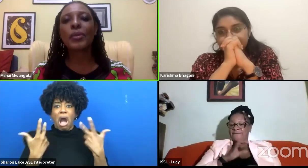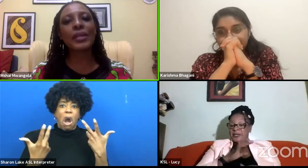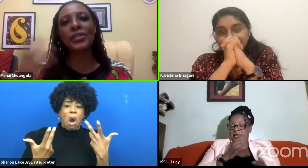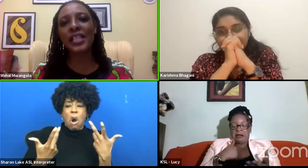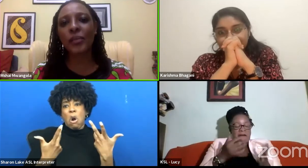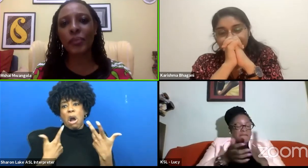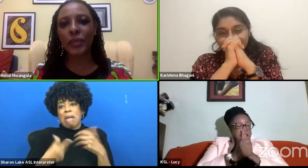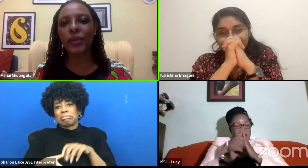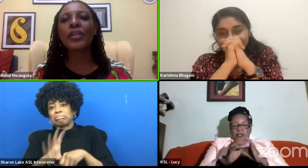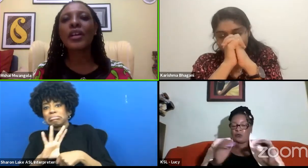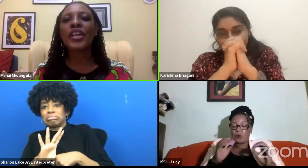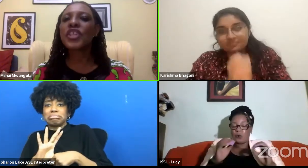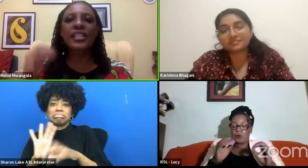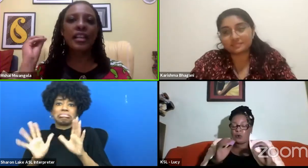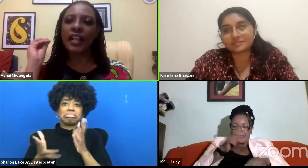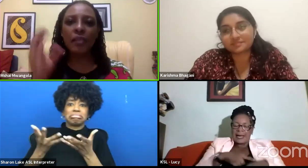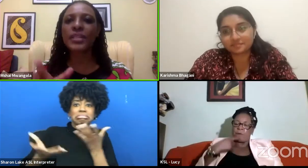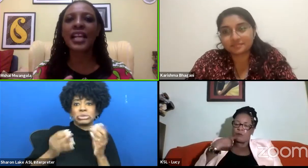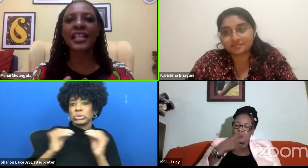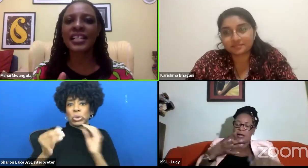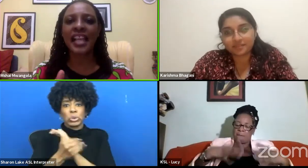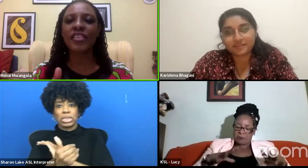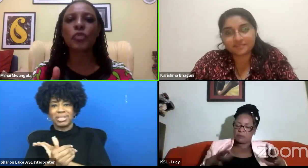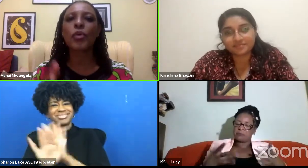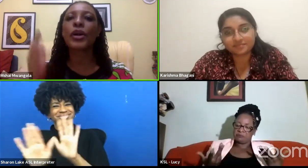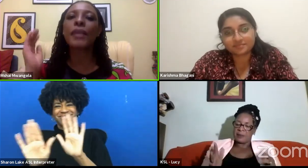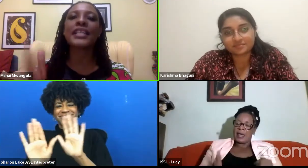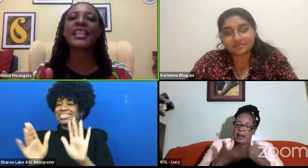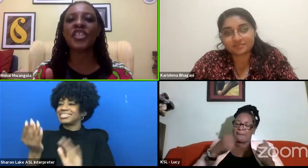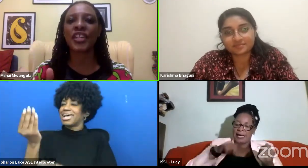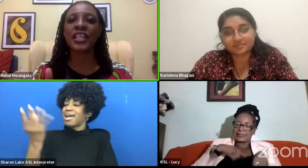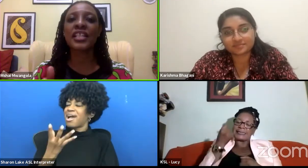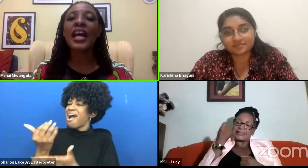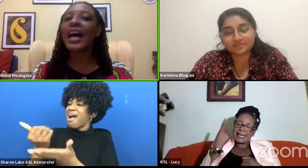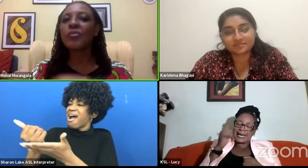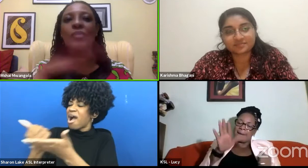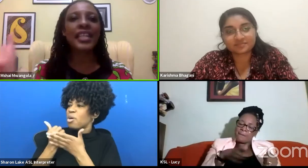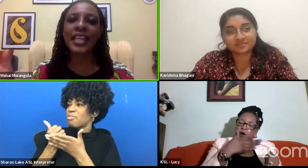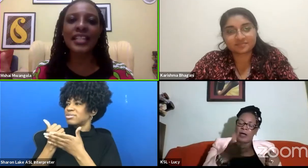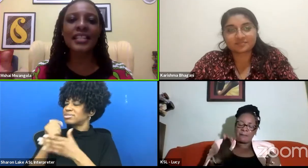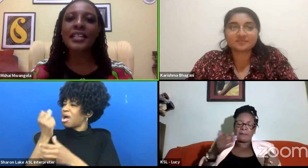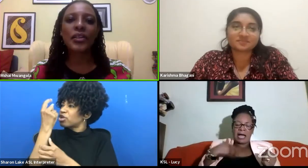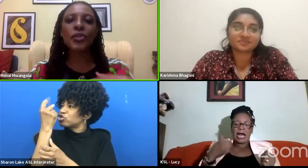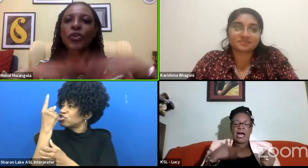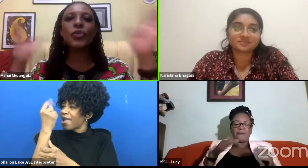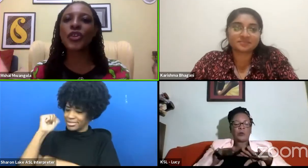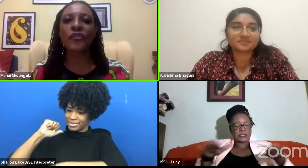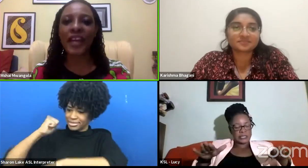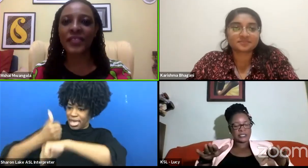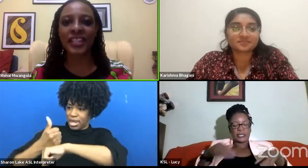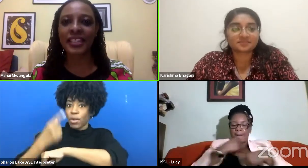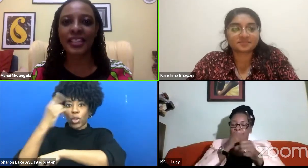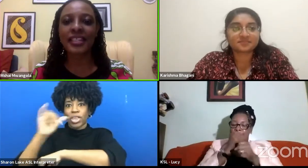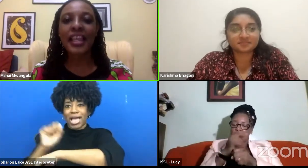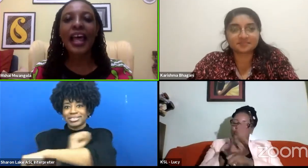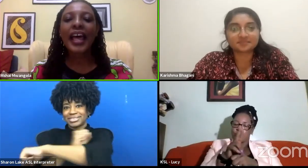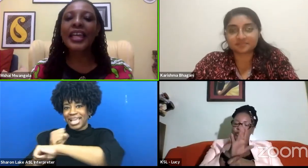but once you tell people just help us understand this poem by staging it and making it, use your five senses,